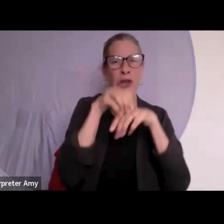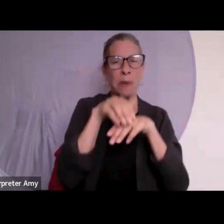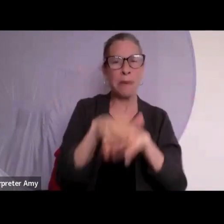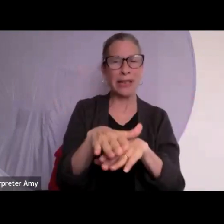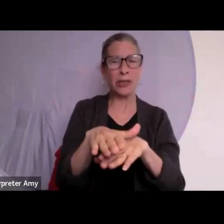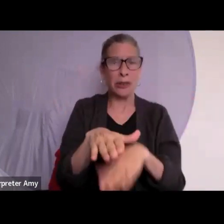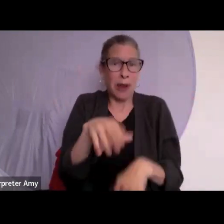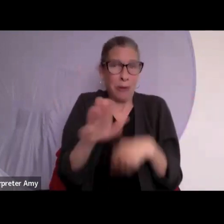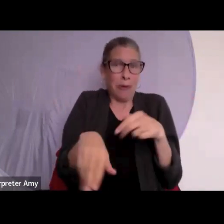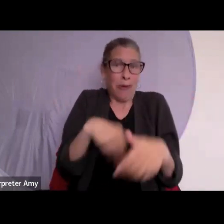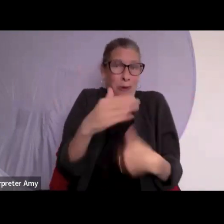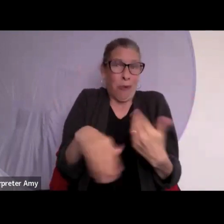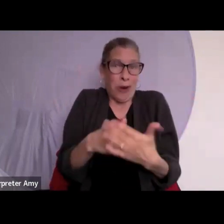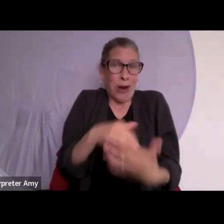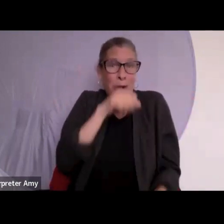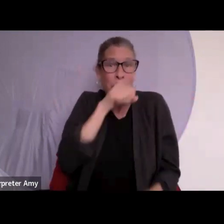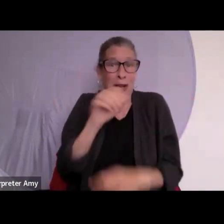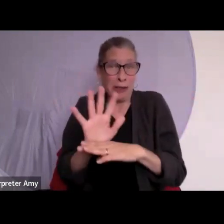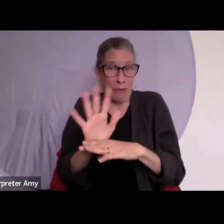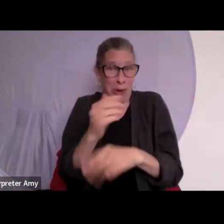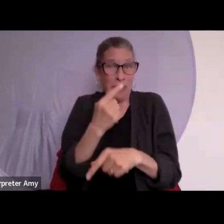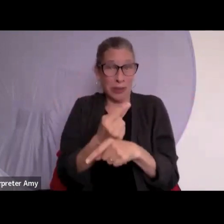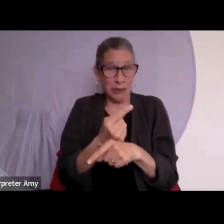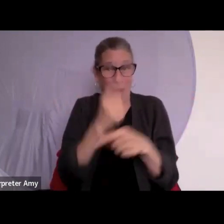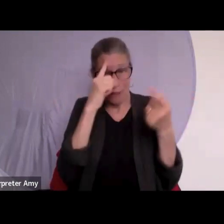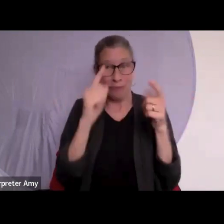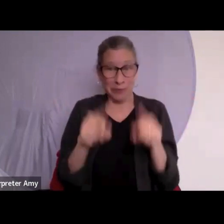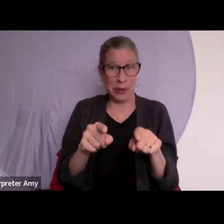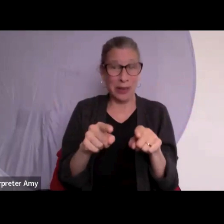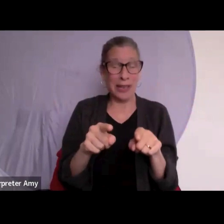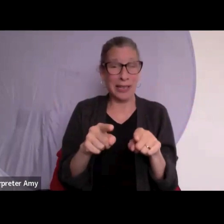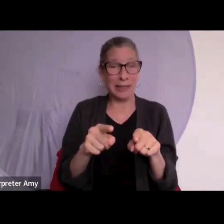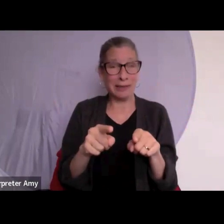Let's agree on that one. There's always that one person